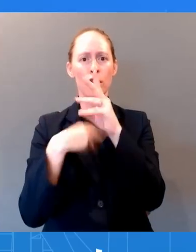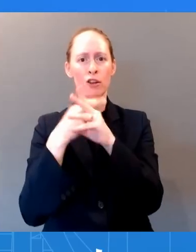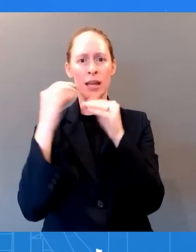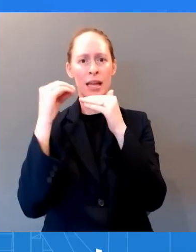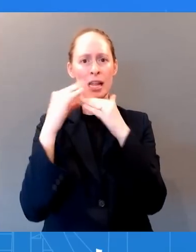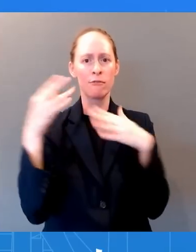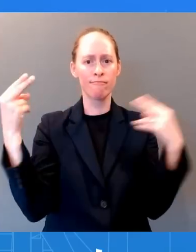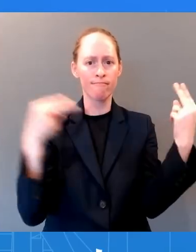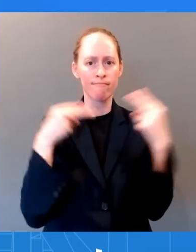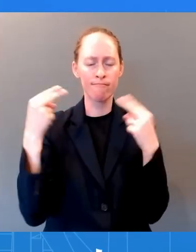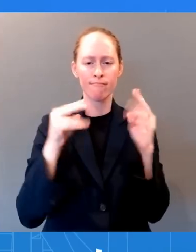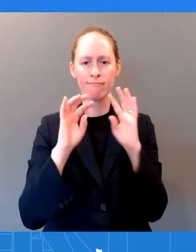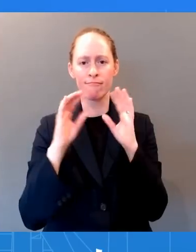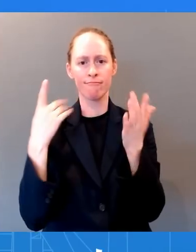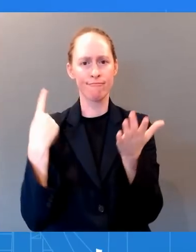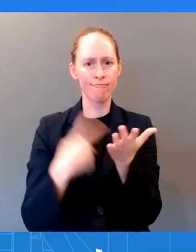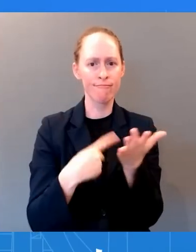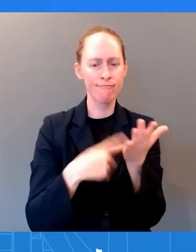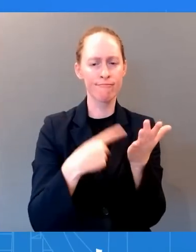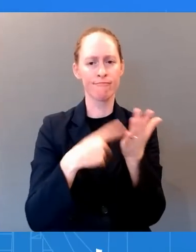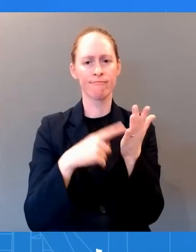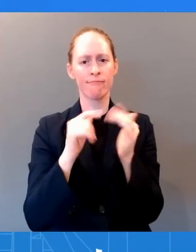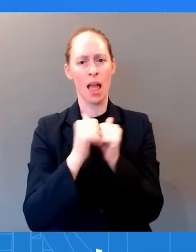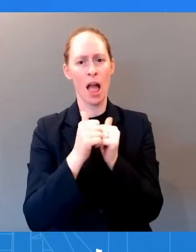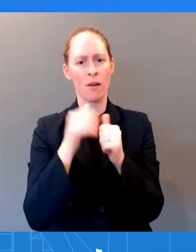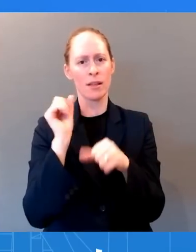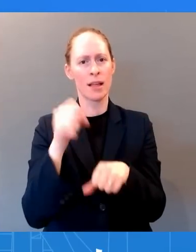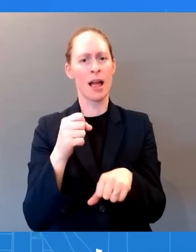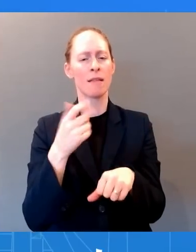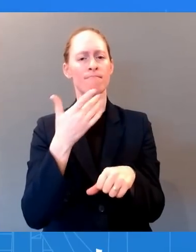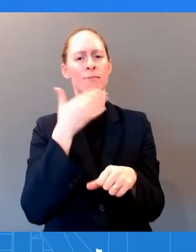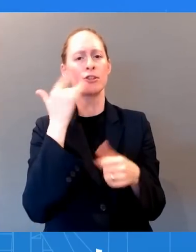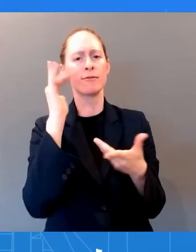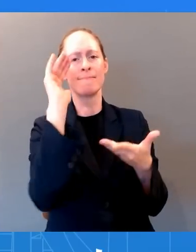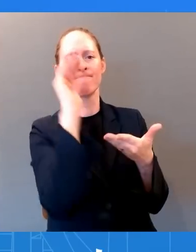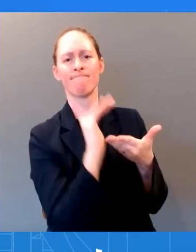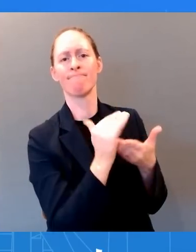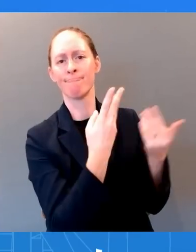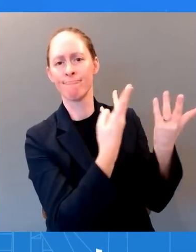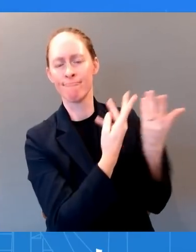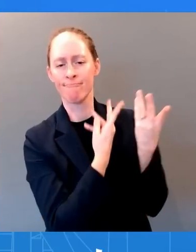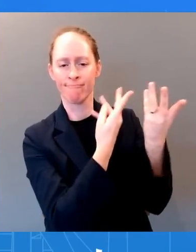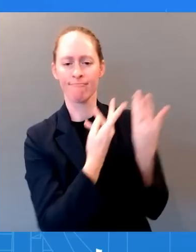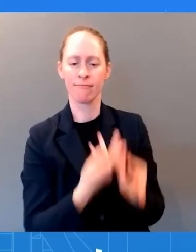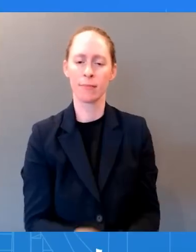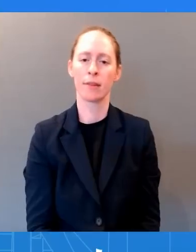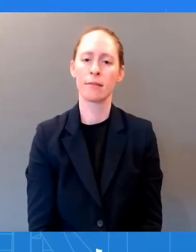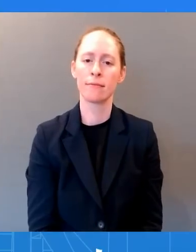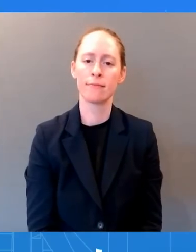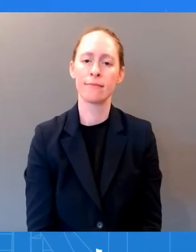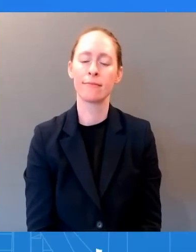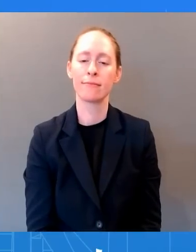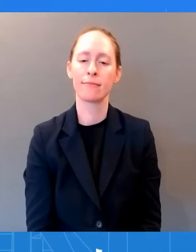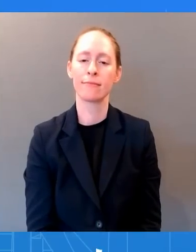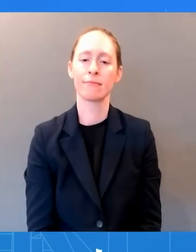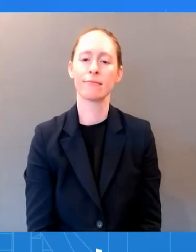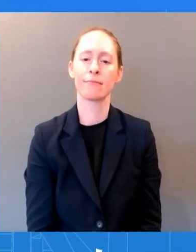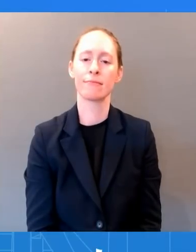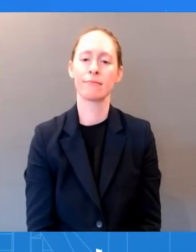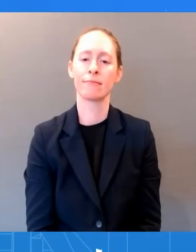By contrast, core to the prior administration, immigration strategy was to build a wall and they couldn't even come accomplish that